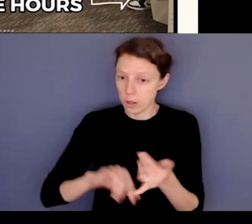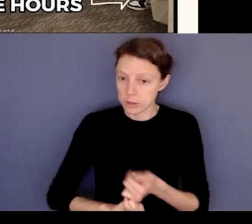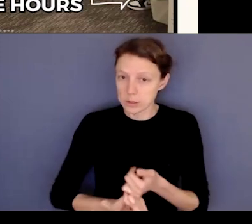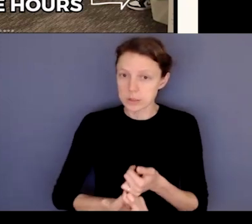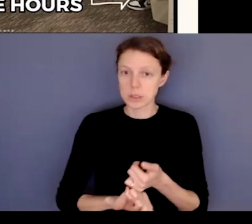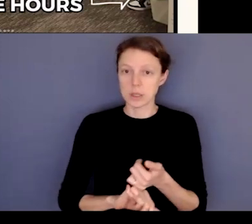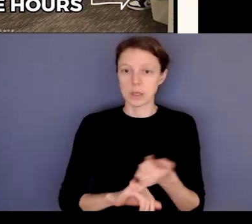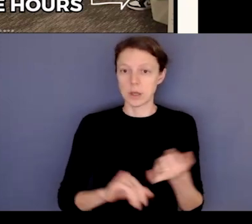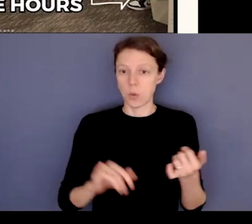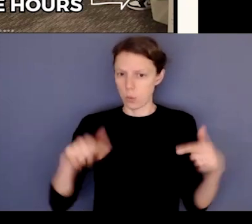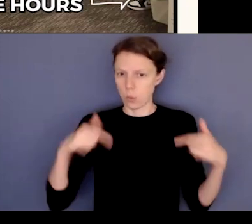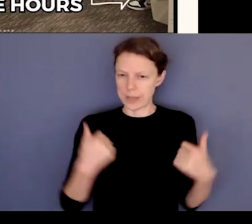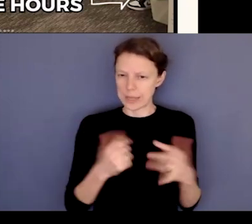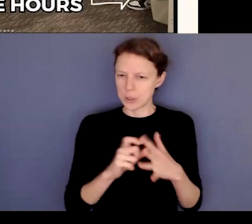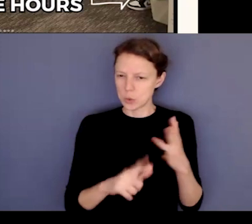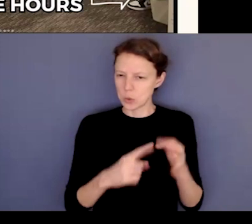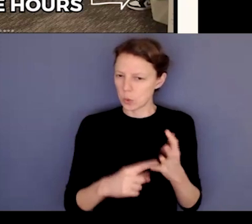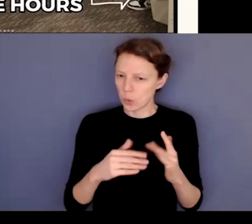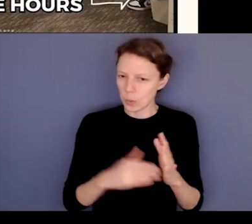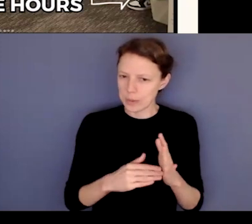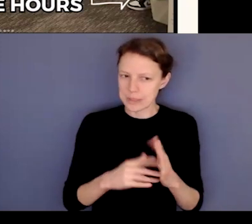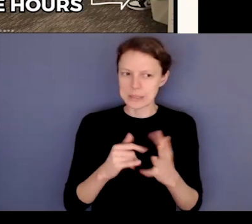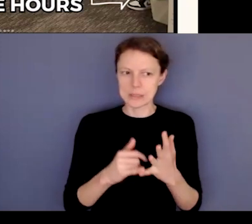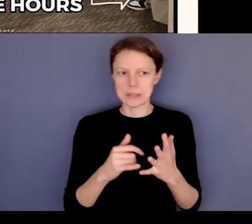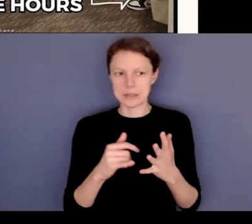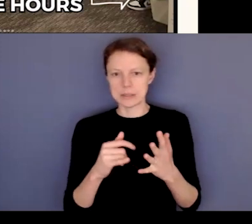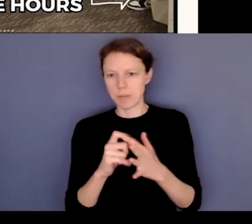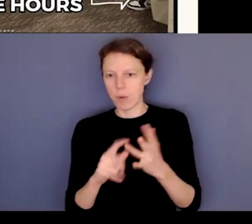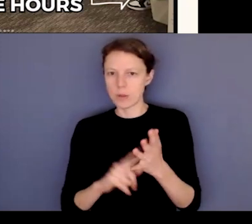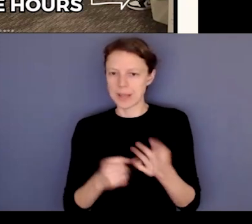see if people actually engaged. And my other big tip is develop